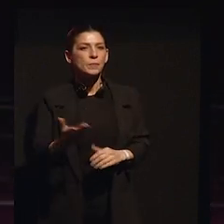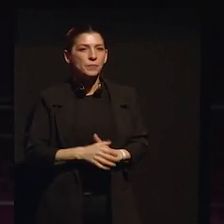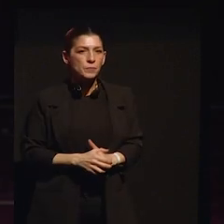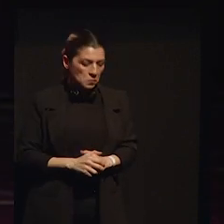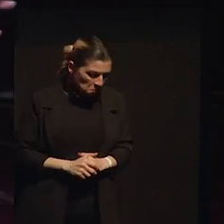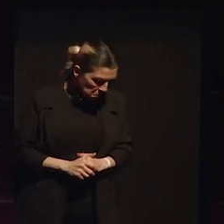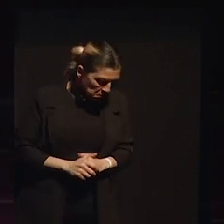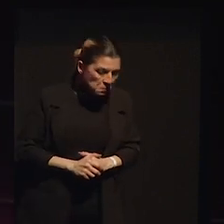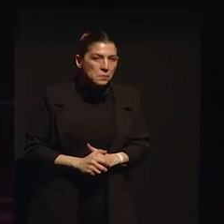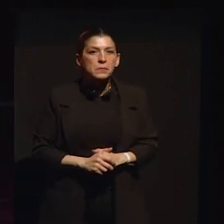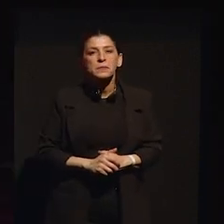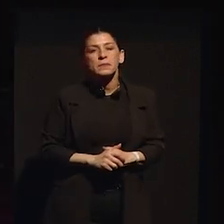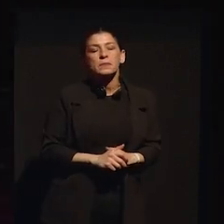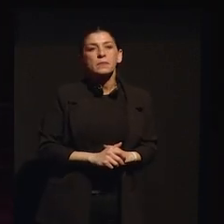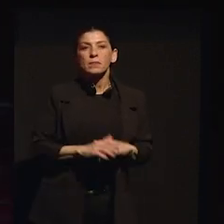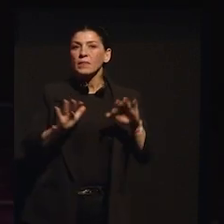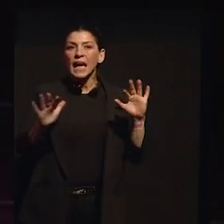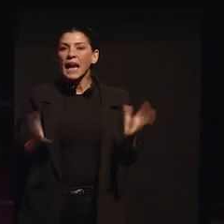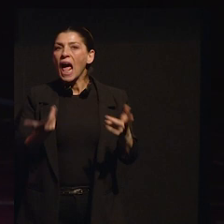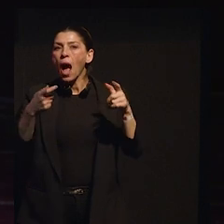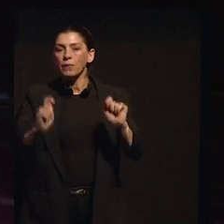Just like that, it revolves around power, and continues.